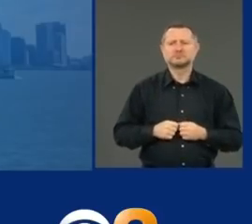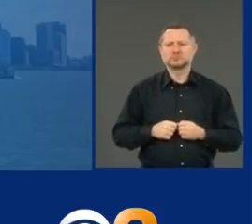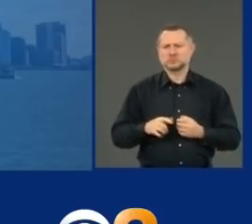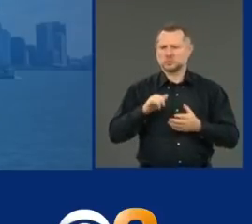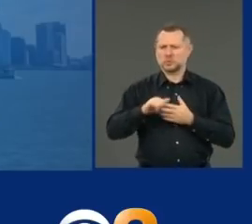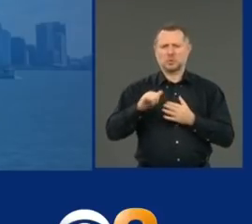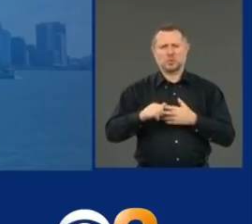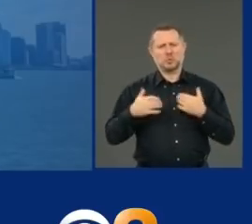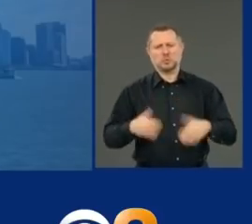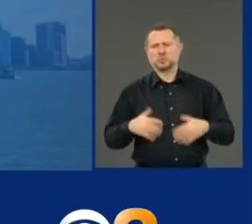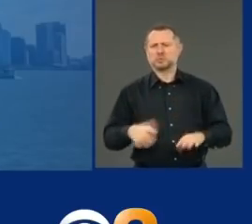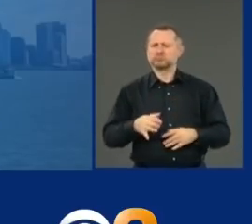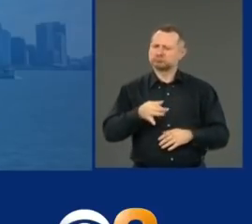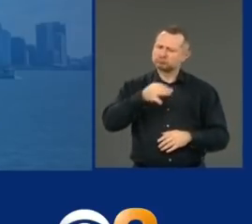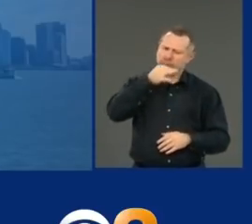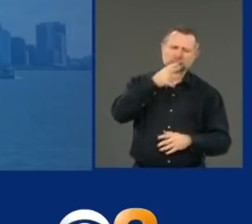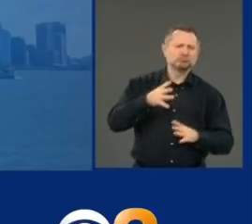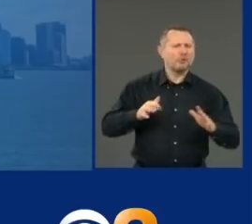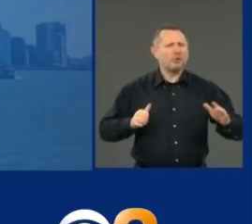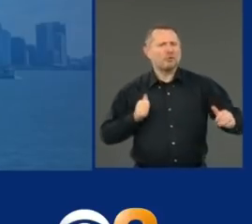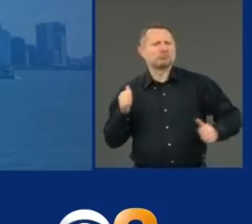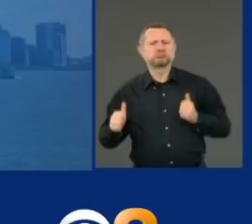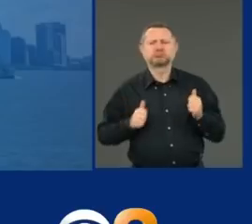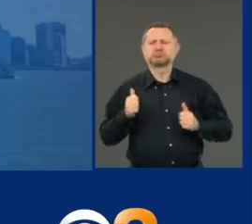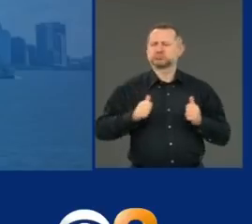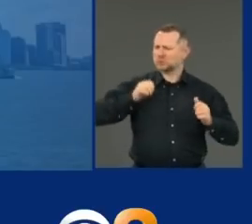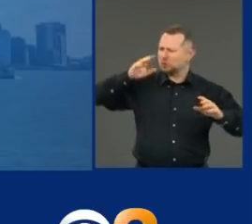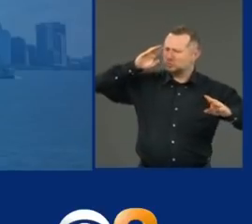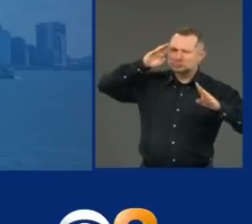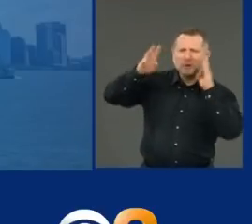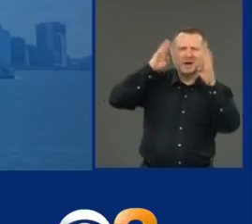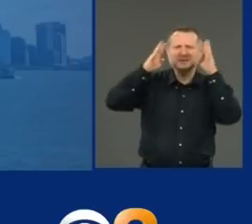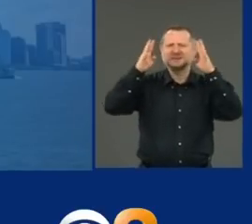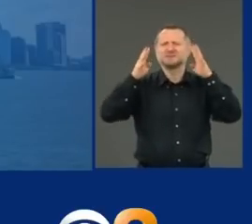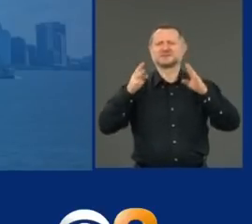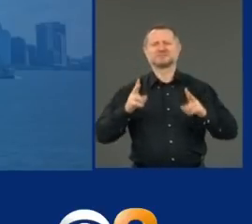NATIONWIDE. WE WERE THE FIRST AND PEOPLE LOOK TO NEW YORK FOR GUIDANCE AND FOR EXAMPLE.